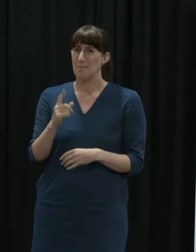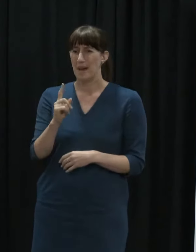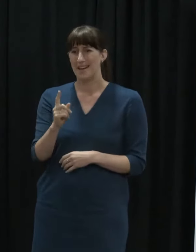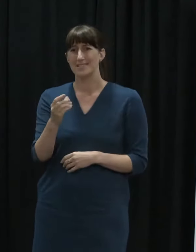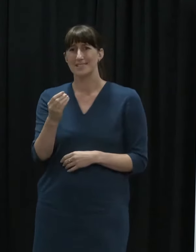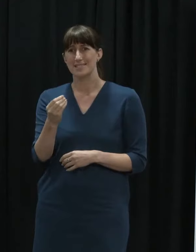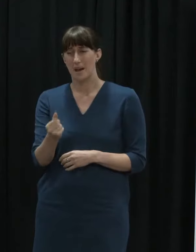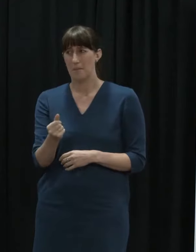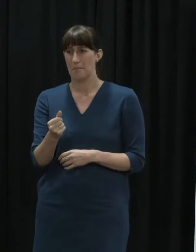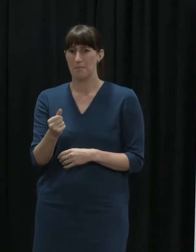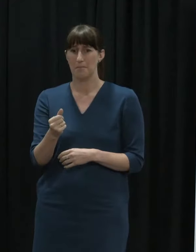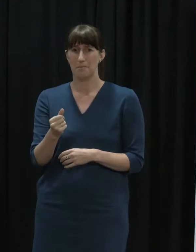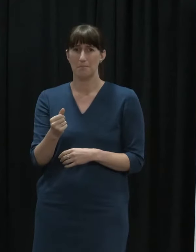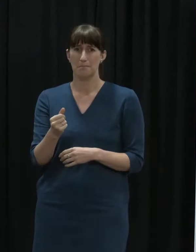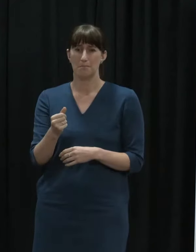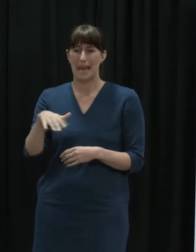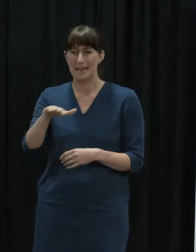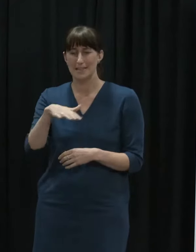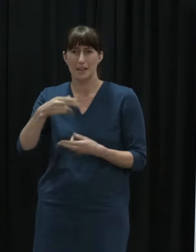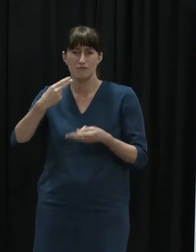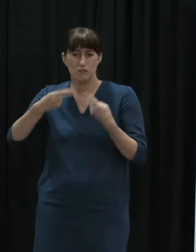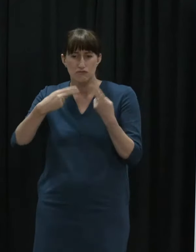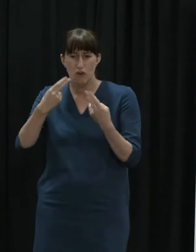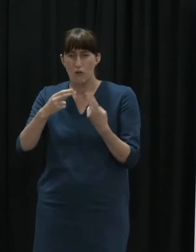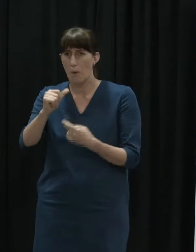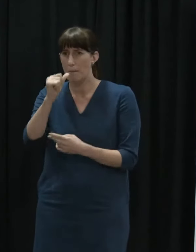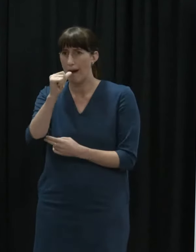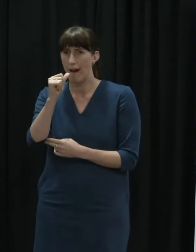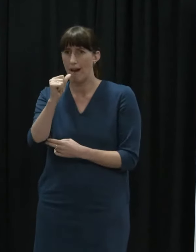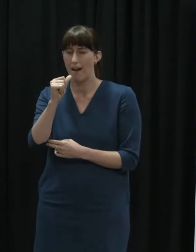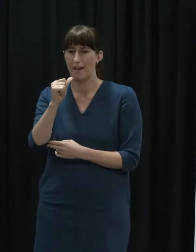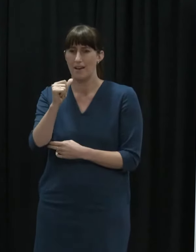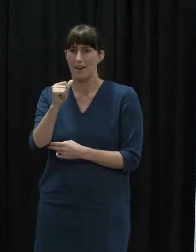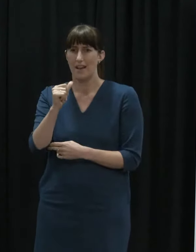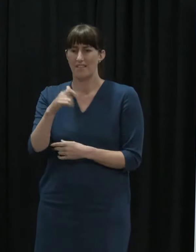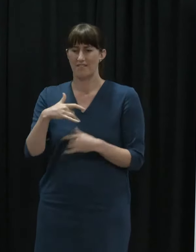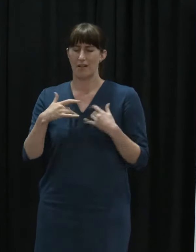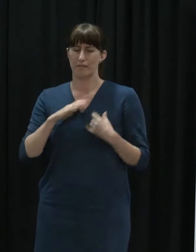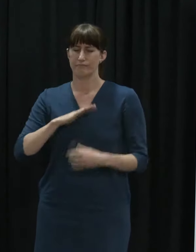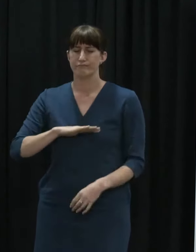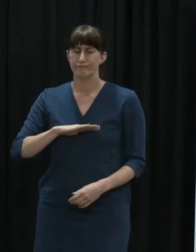other health measures and we deliberately designed that way. There are businesses those that are suffering from